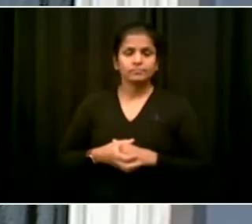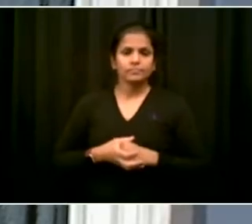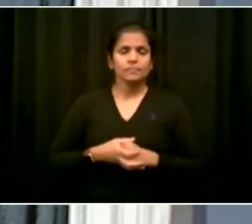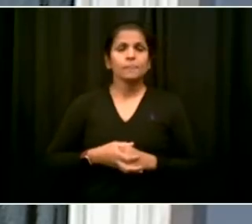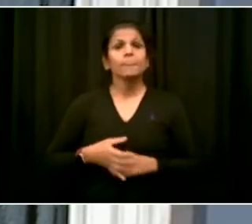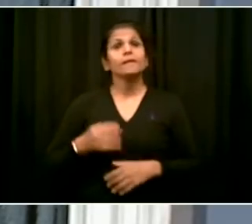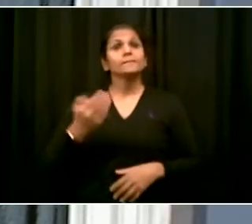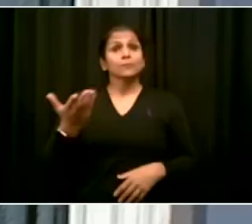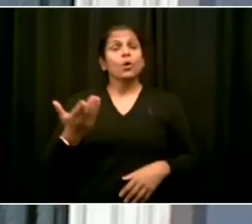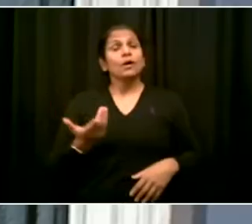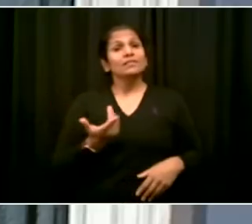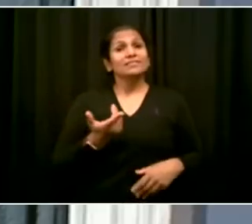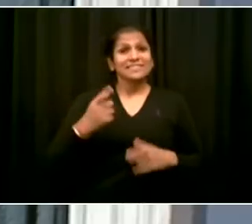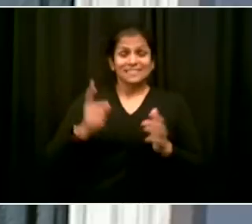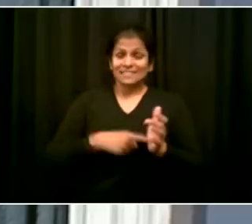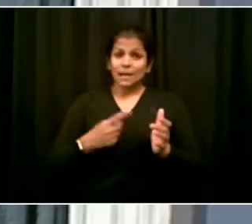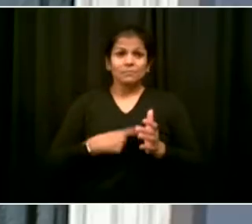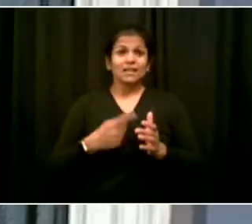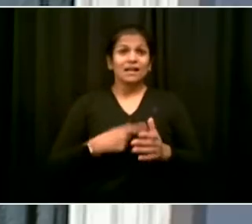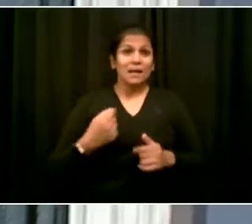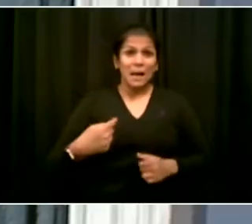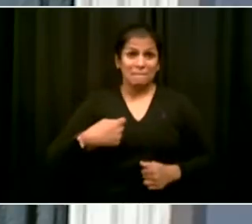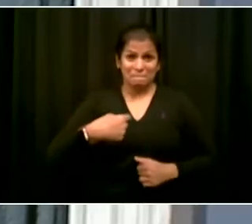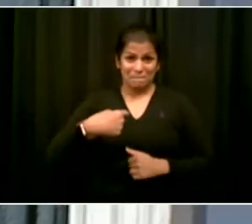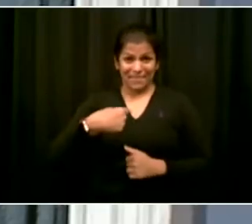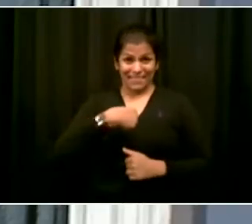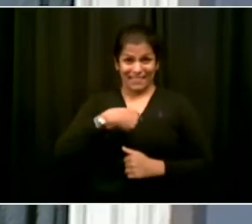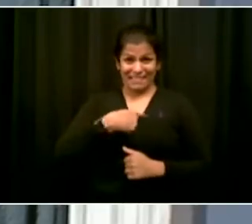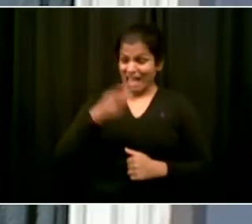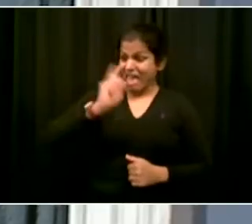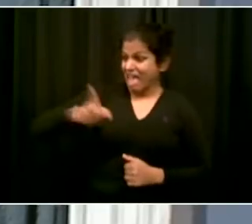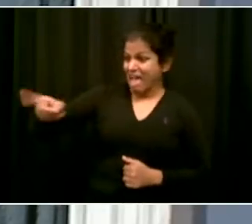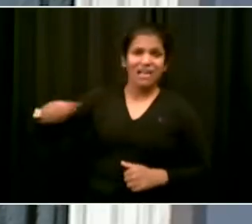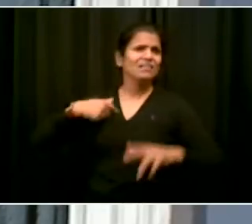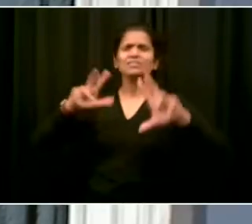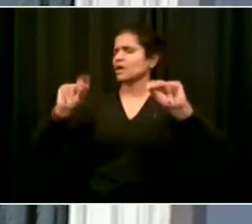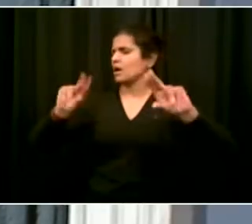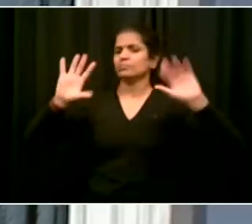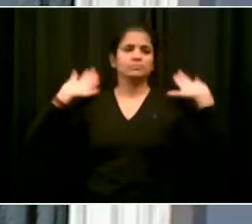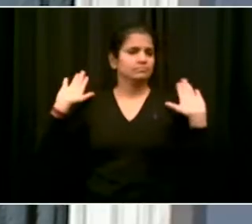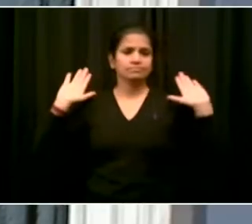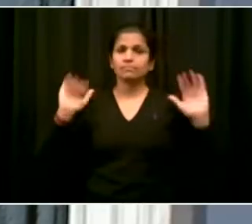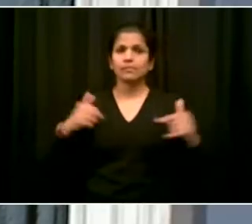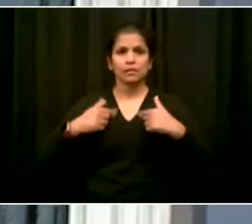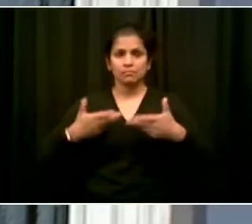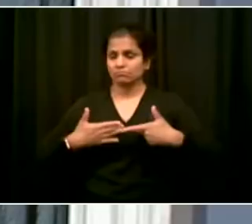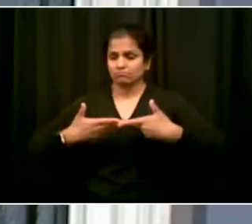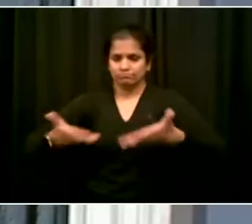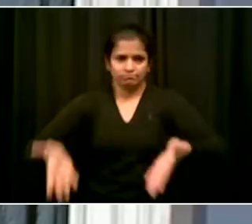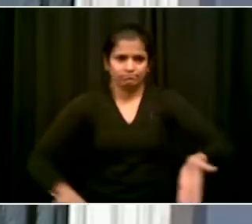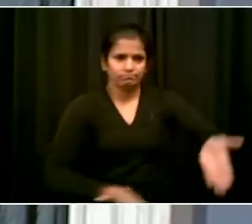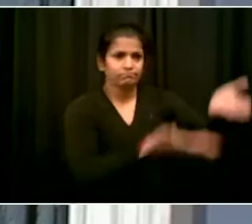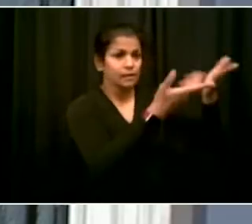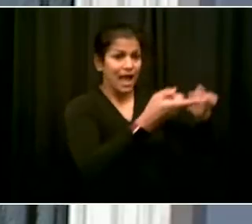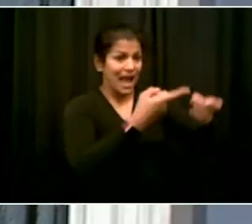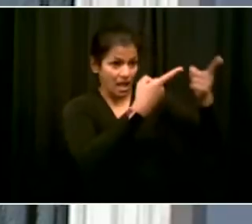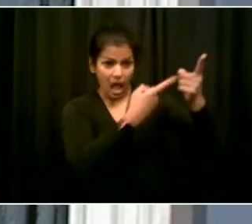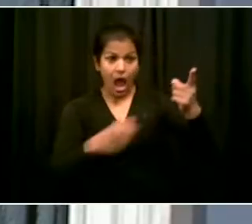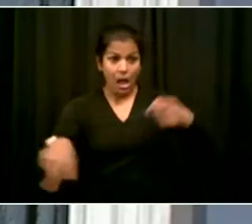LOOKED TO AS TRUSTED MESSENGERS AND PARTNERING WIWITH THEM.. HAVING THE HUMILITY TO SAY IS NOT JUST ABOUT THE MESSAGE THAT WE DELIVER BUT ABOUT THTHE MEEESSNGER AND SOMETIMES THAT'S ABOUT PASSING